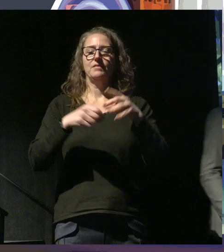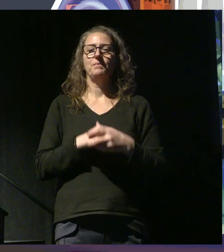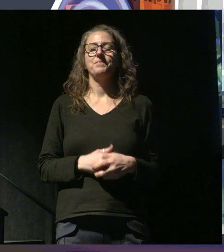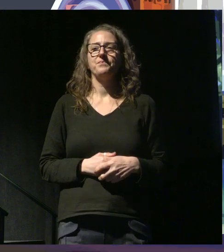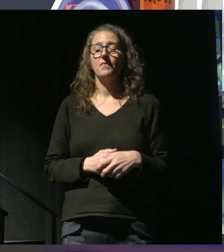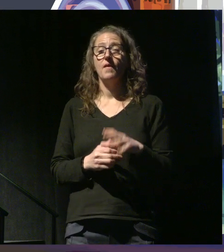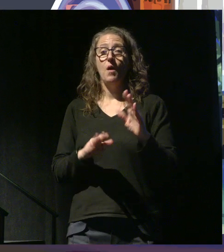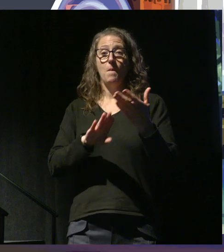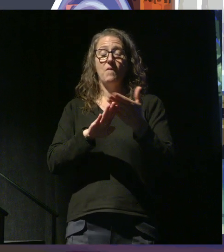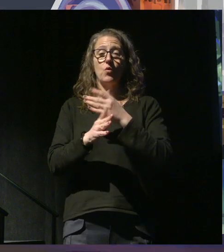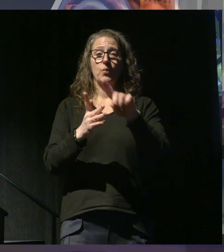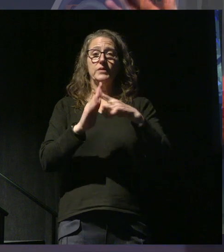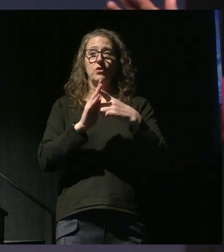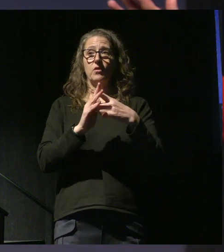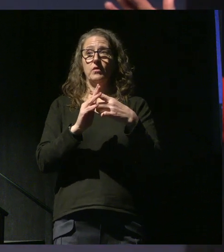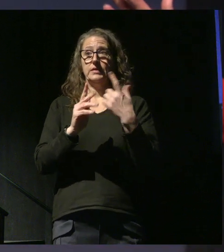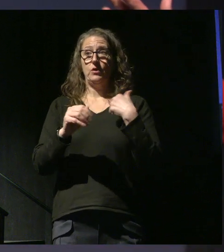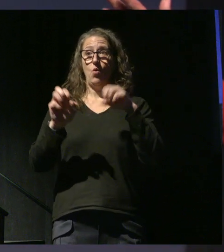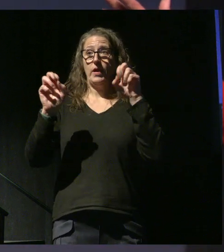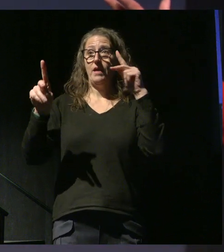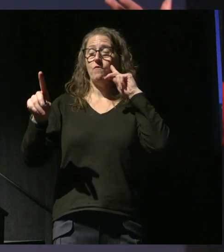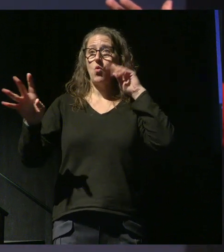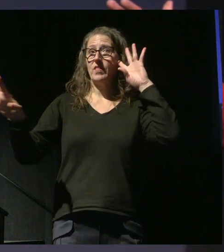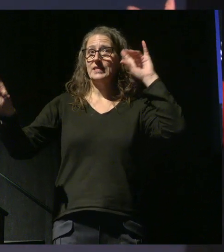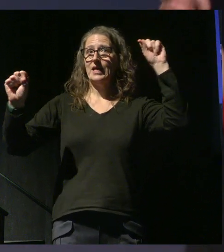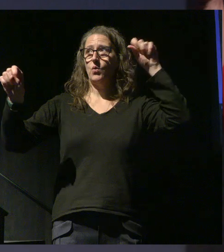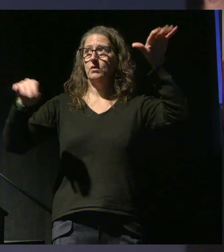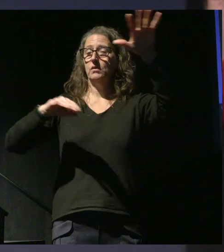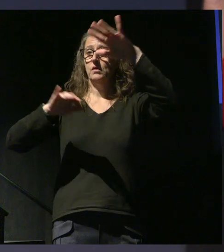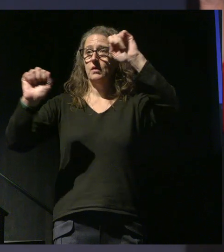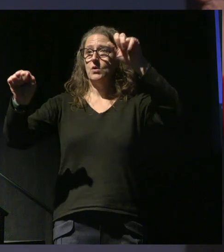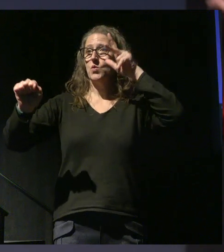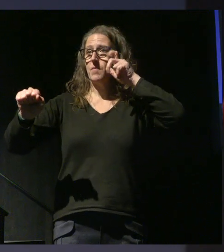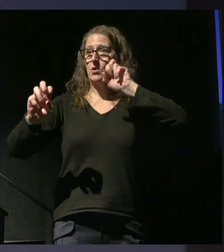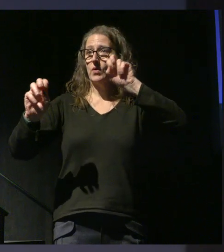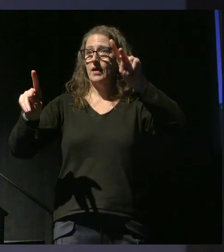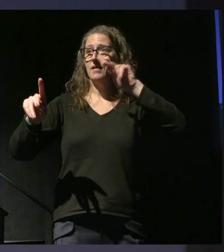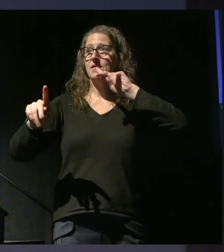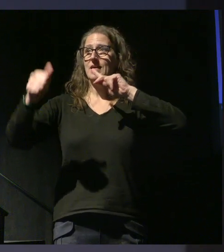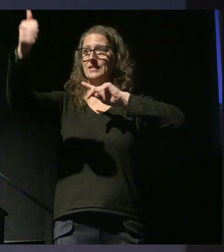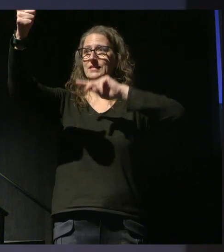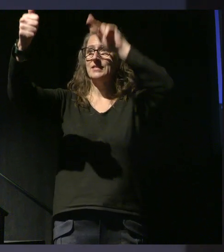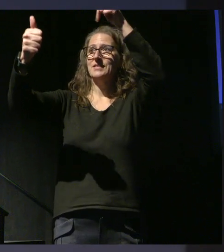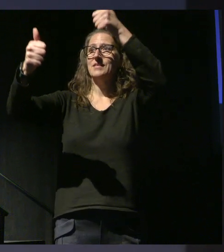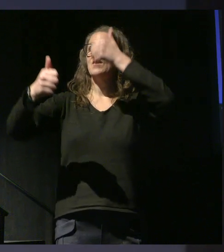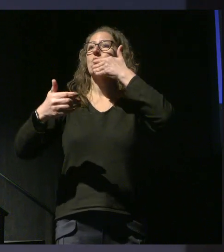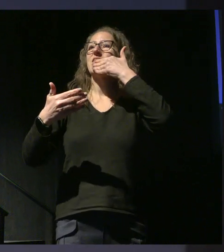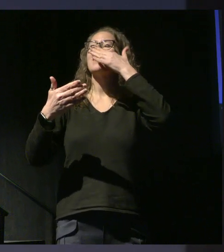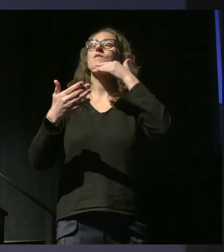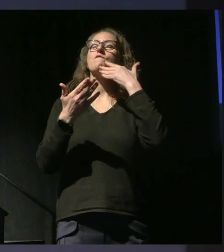Before I begin, are we okay on acoustics? Can you guys hear me okay? Yes, thank you for the thumbs up, I appreciate it. Welcome, everyone.